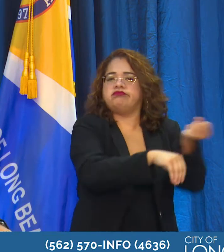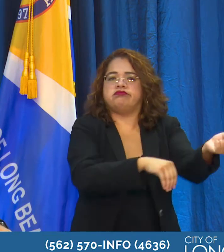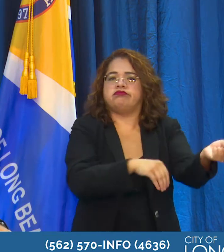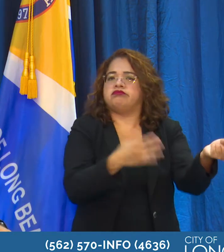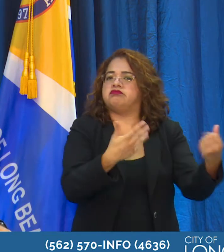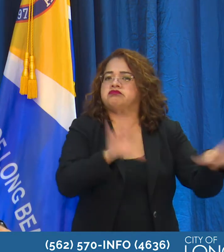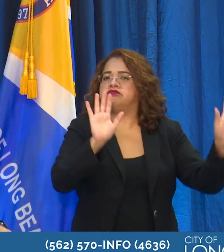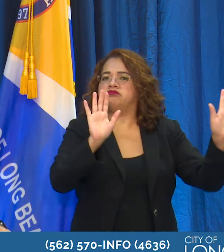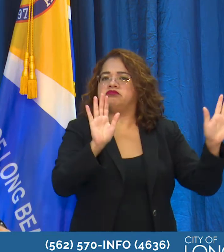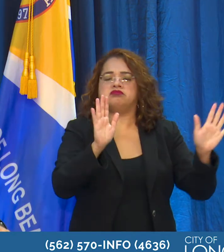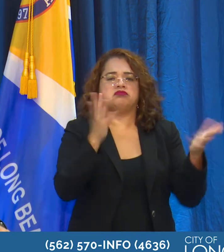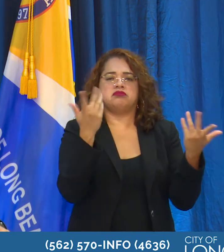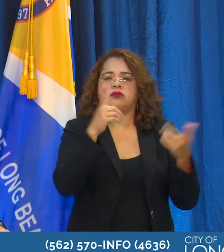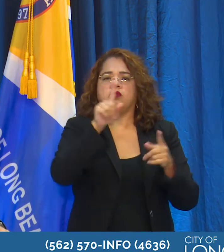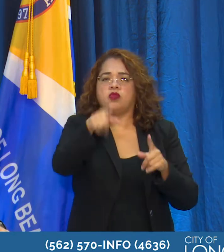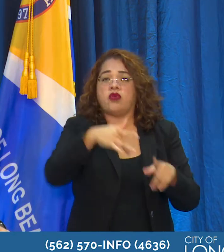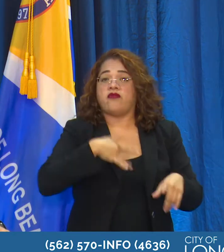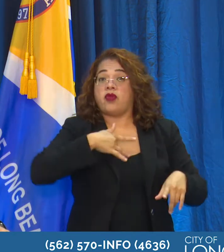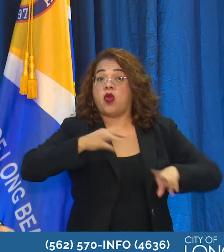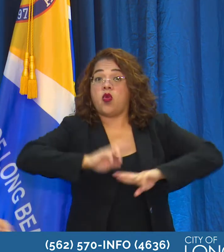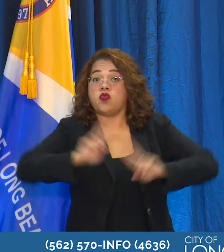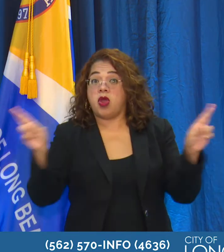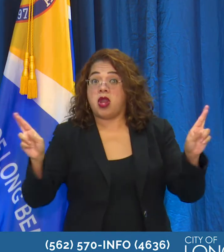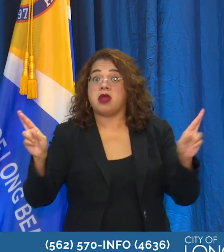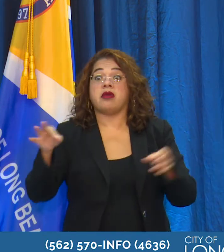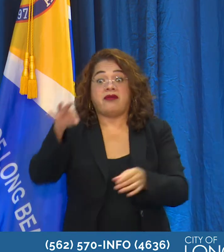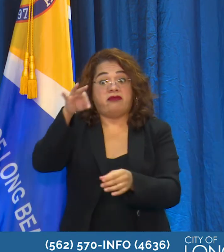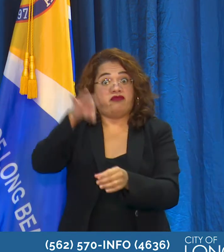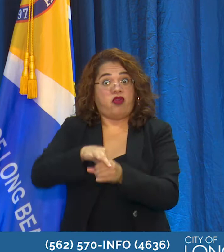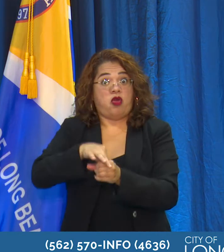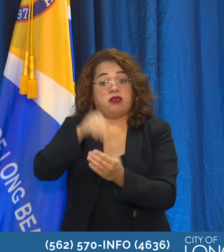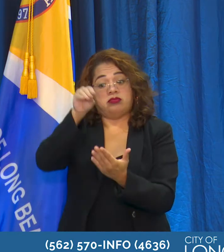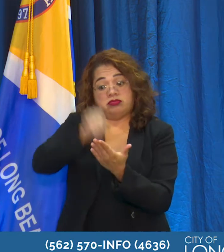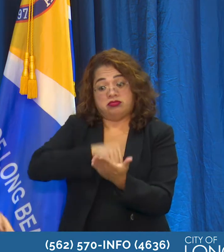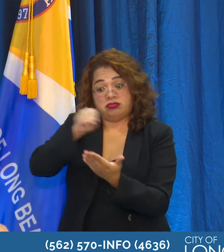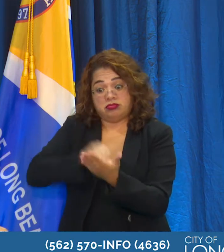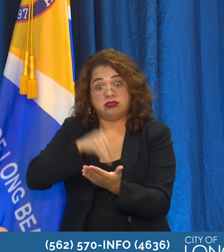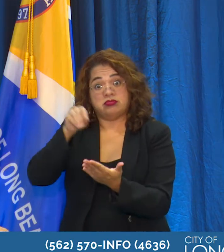your ballot or whenever you want to vote. And it will be done in a way that's safe and secure.